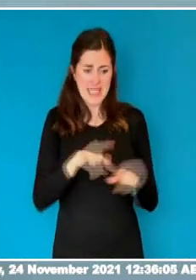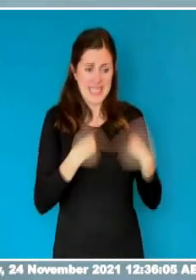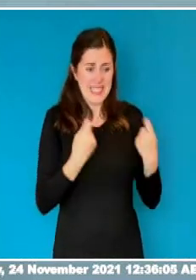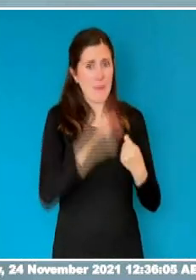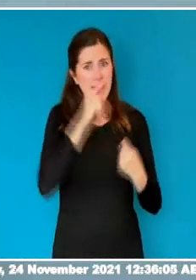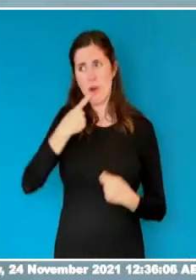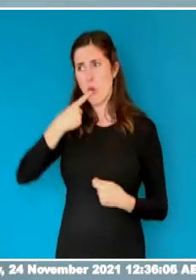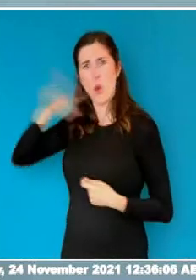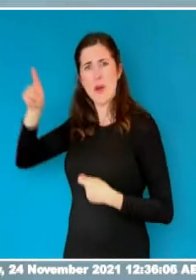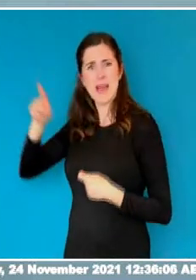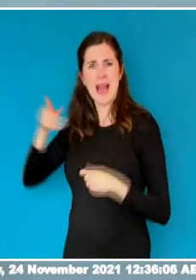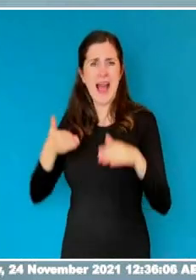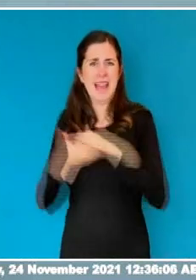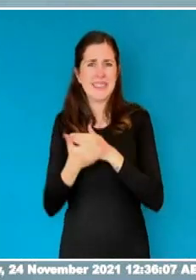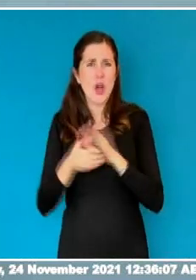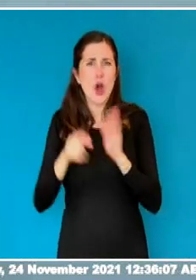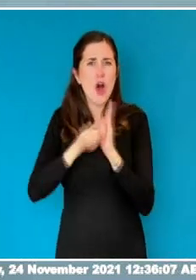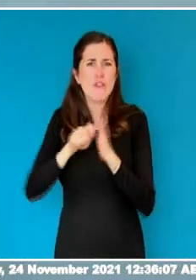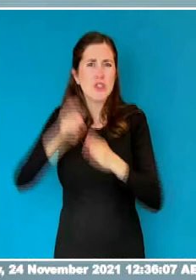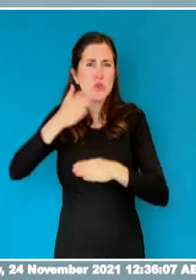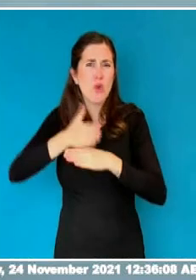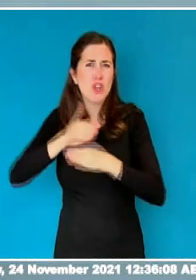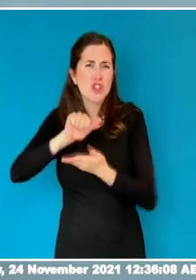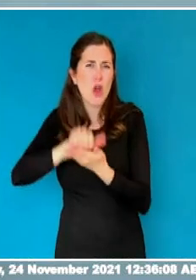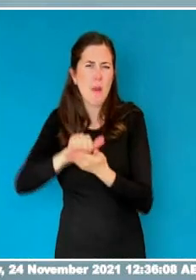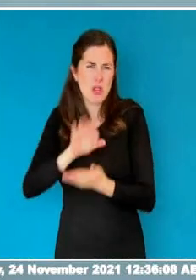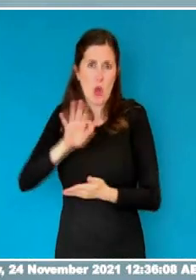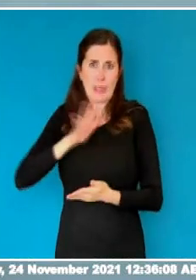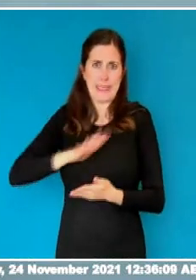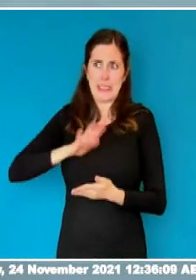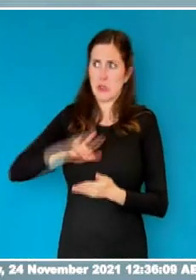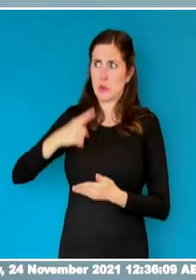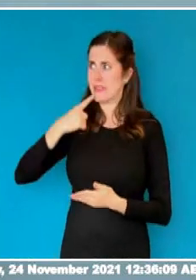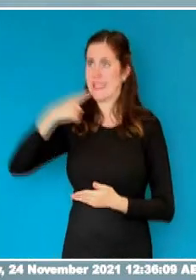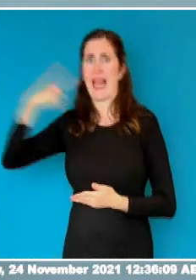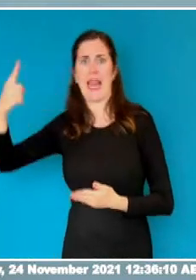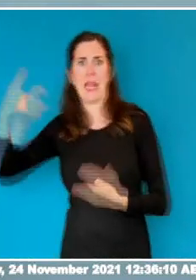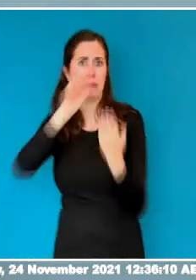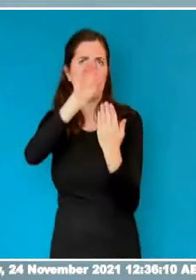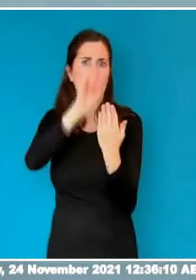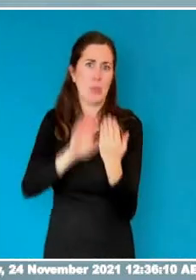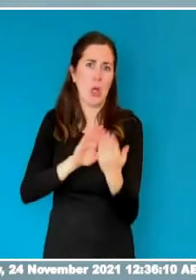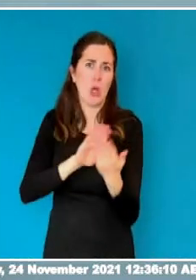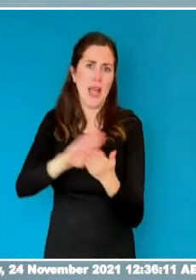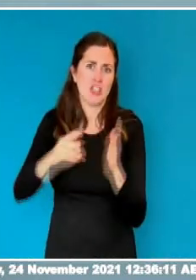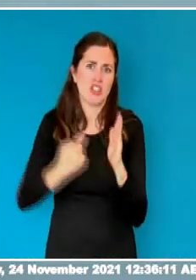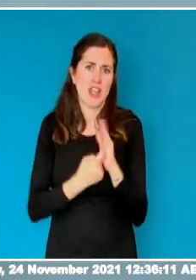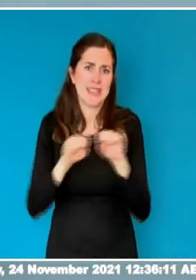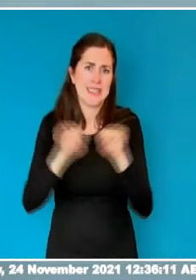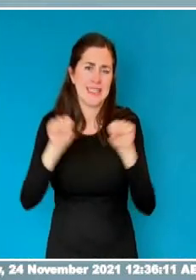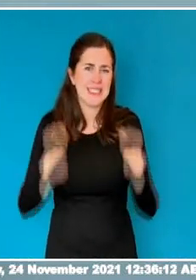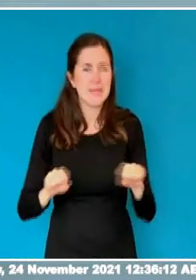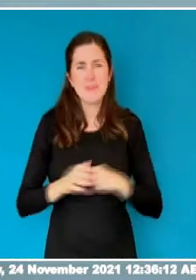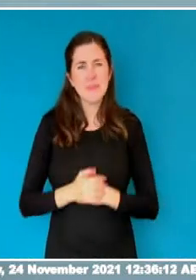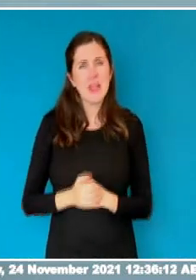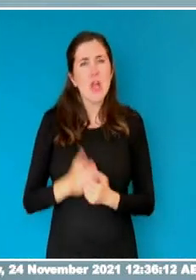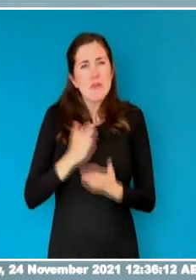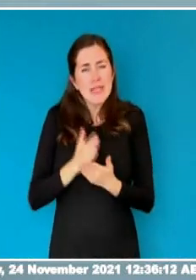equipment and stationery ordering. So our rationale is thinking about the utility of capturing those sorts of things.